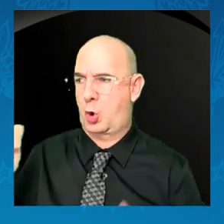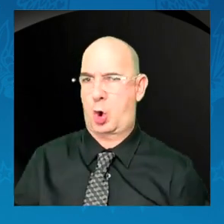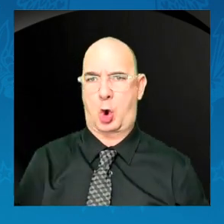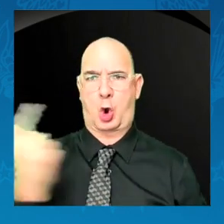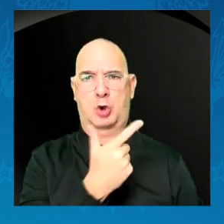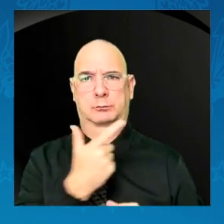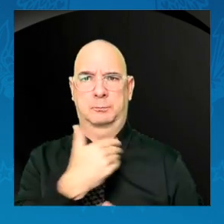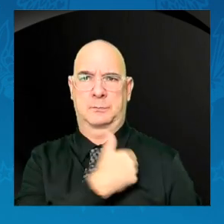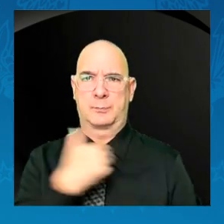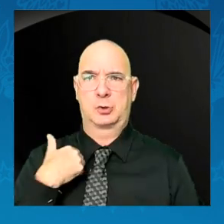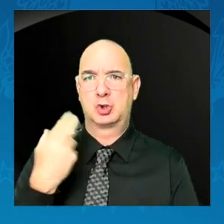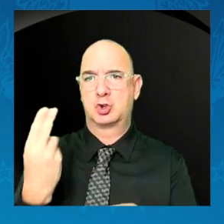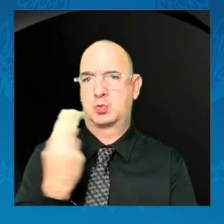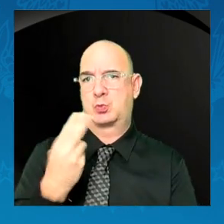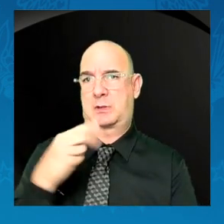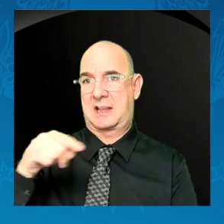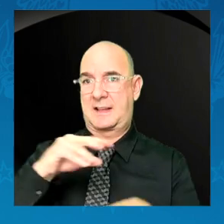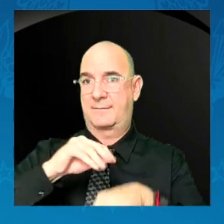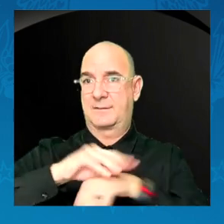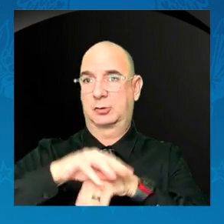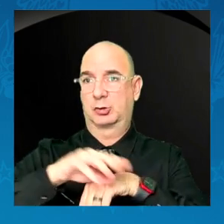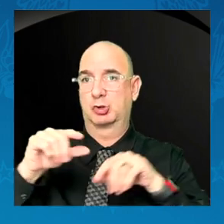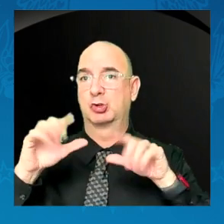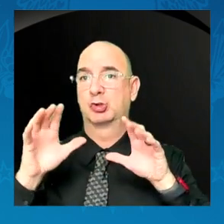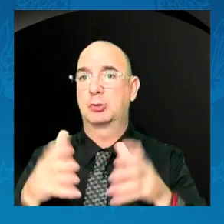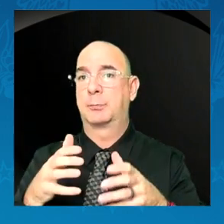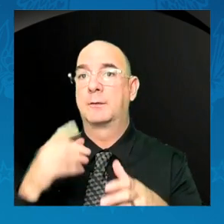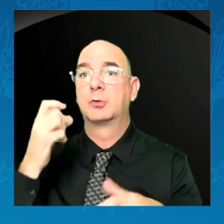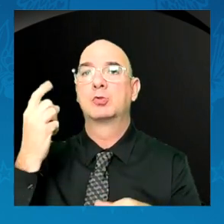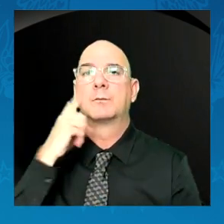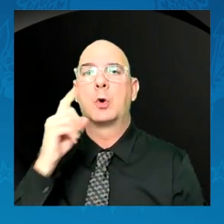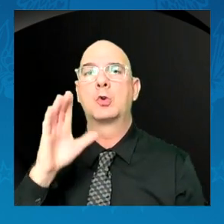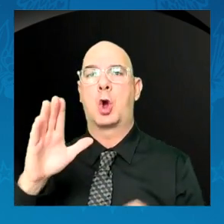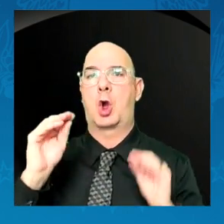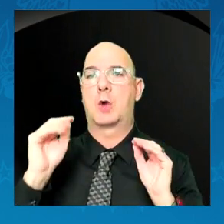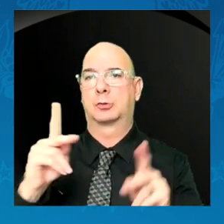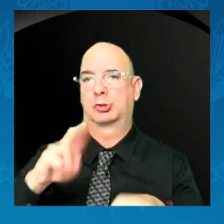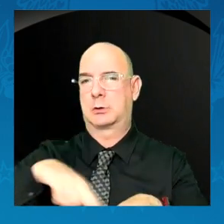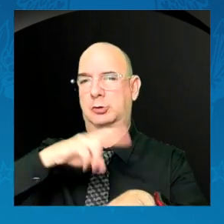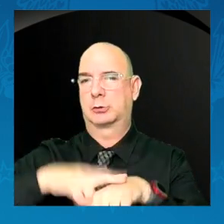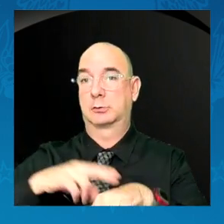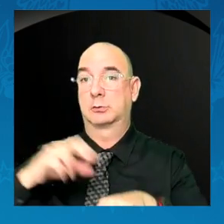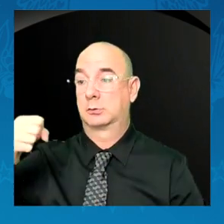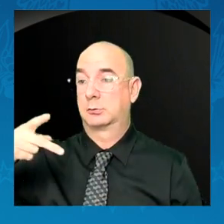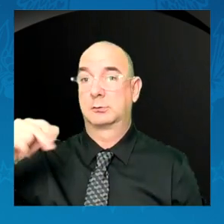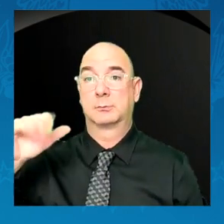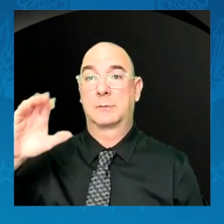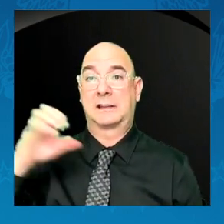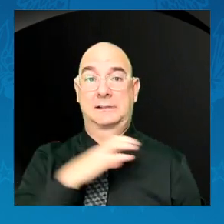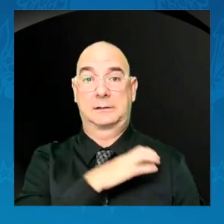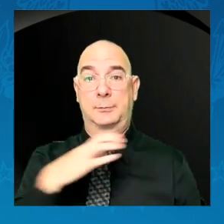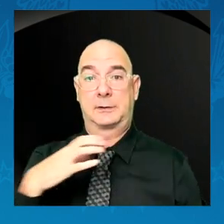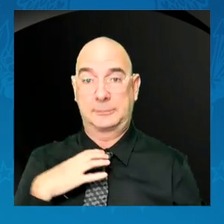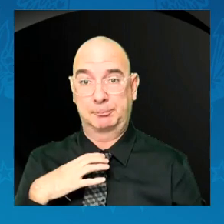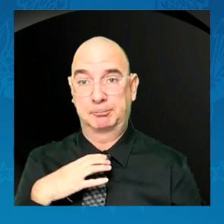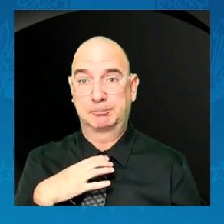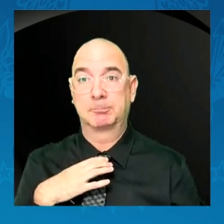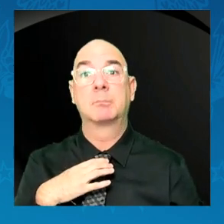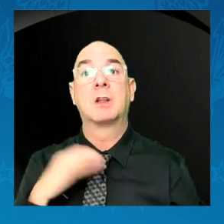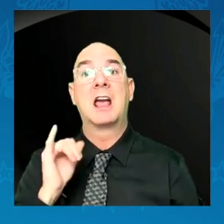for the opportunity to serve your National Space Council and for the support we have unfailingly received from the National Space Council,